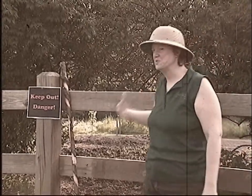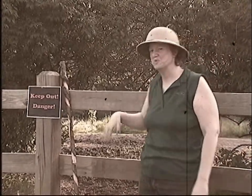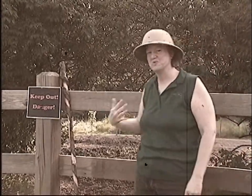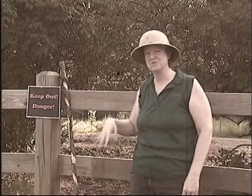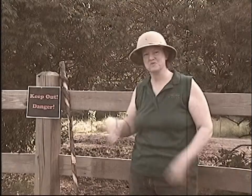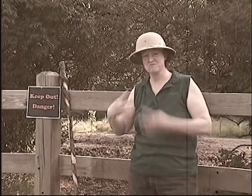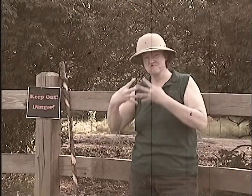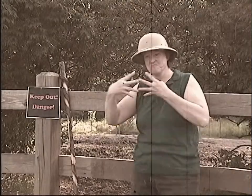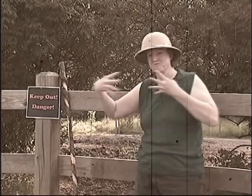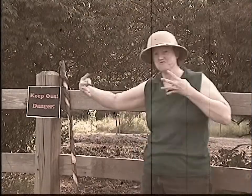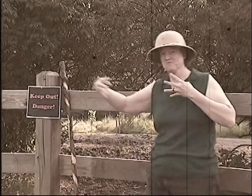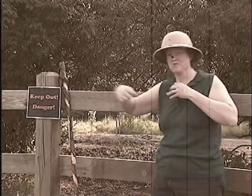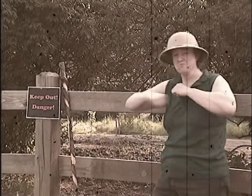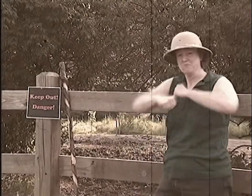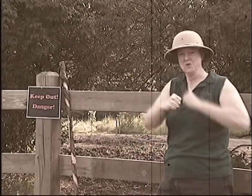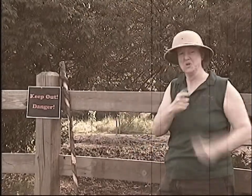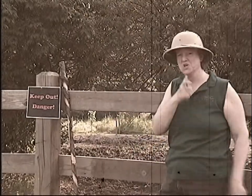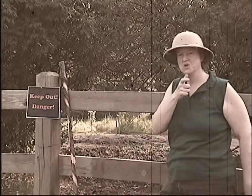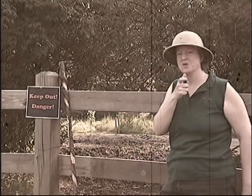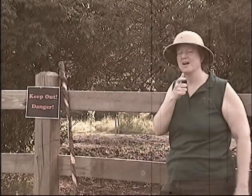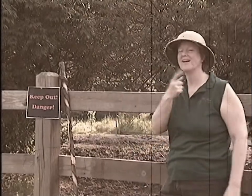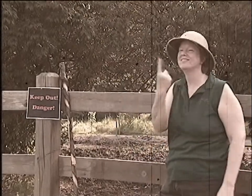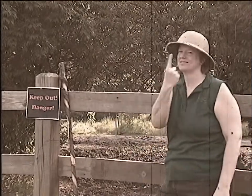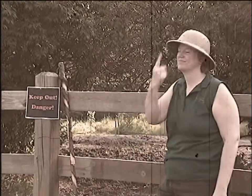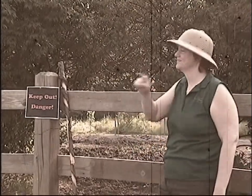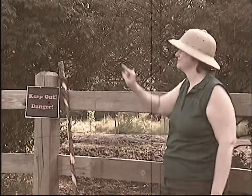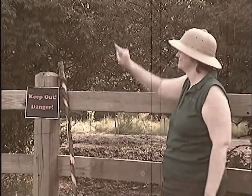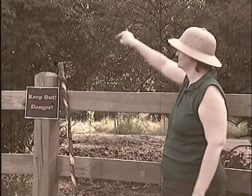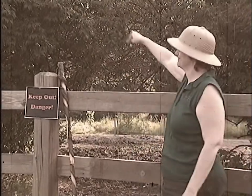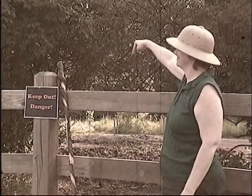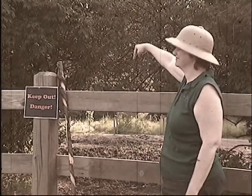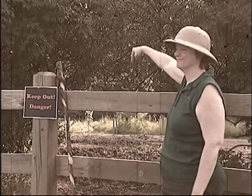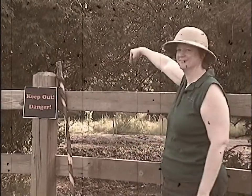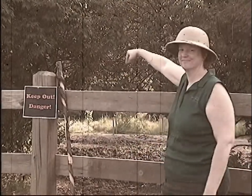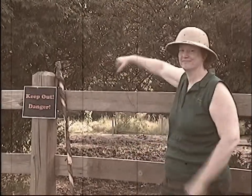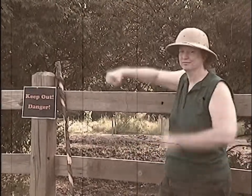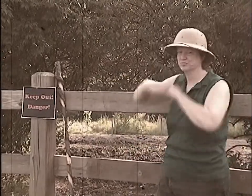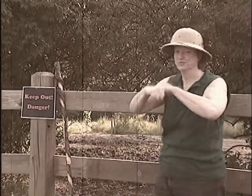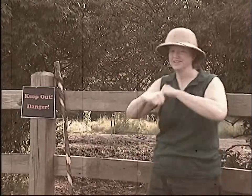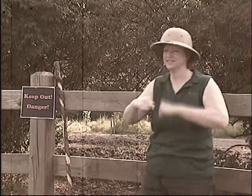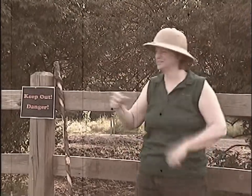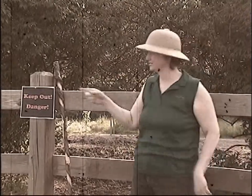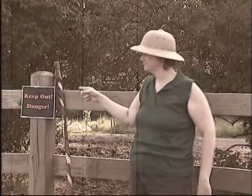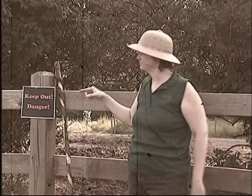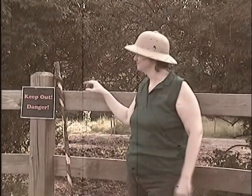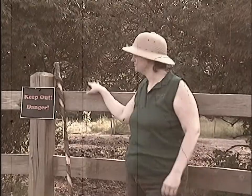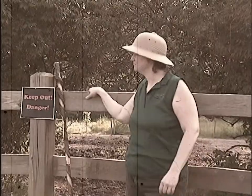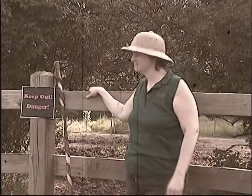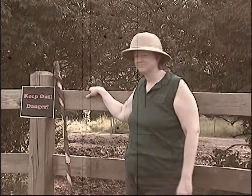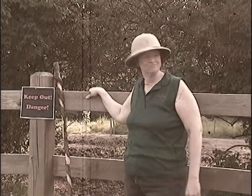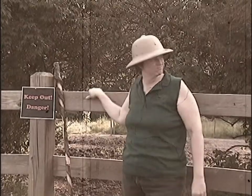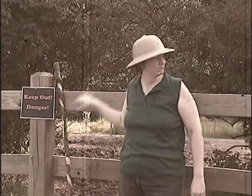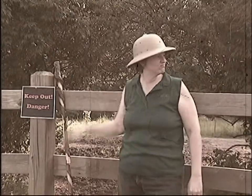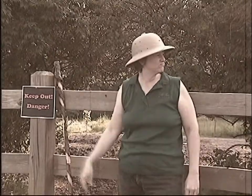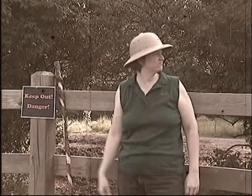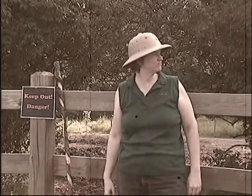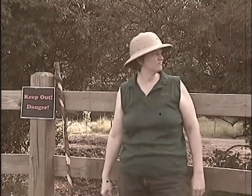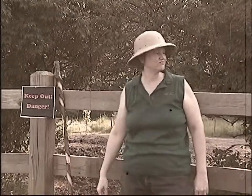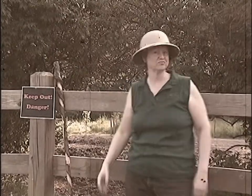THAT COULD MAKE YOU SICK . WHOA, THAT SMELLS AWFUL, TOO. OHHH!